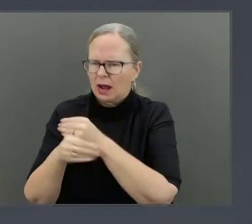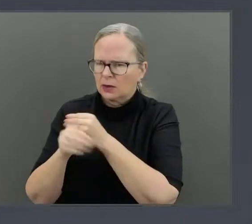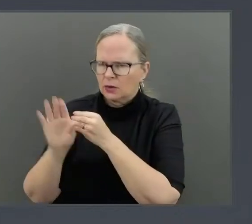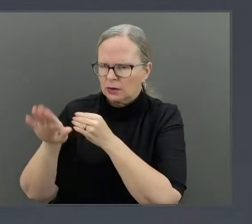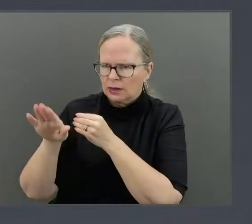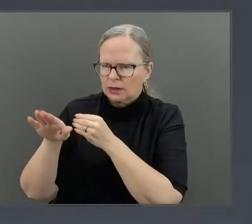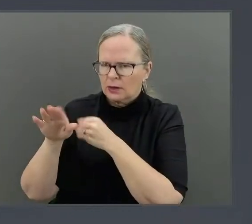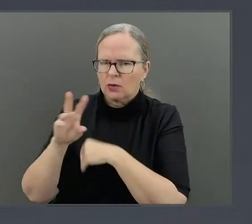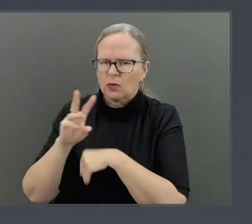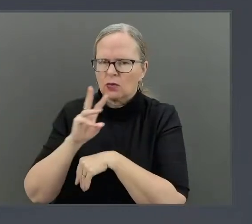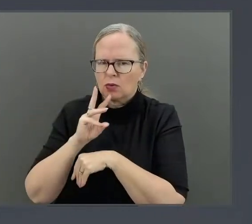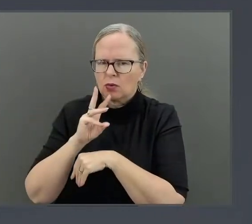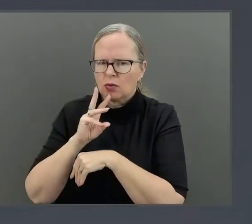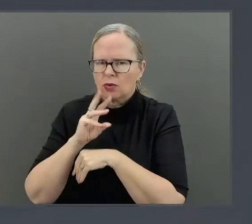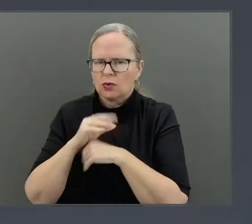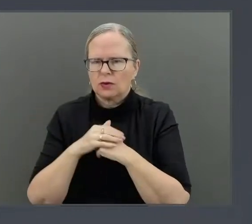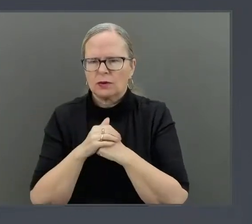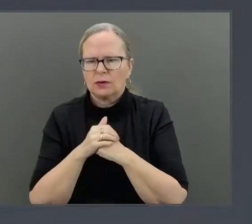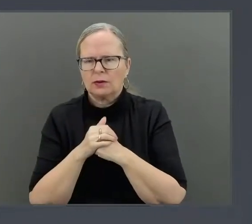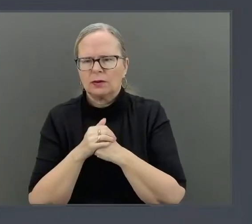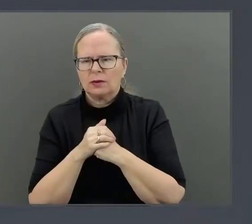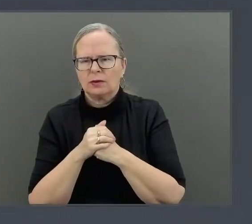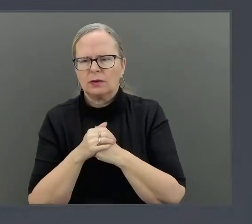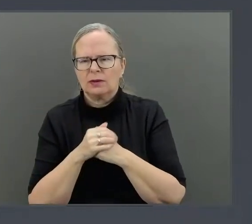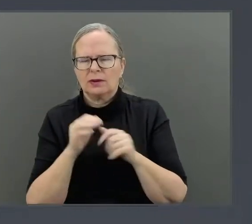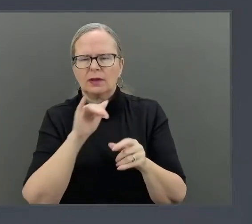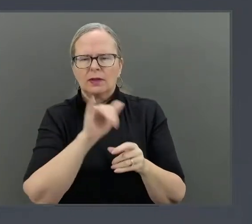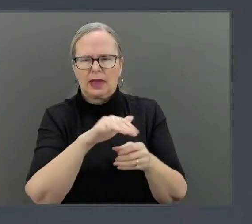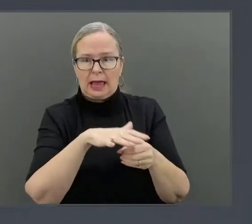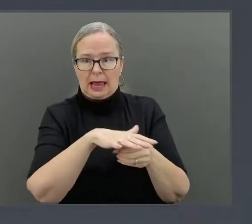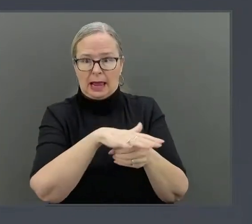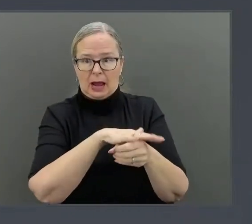so that's what we'll be using it for and the industry will be using it for to ensure that